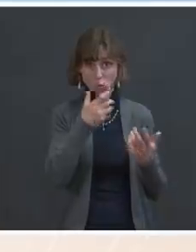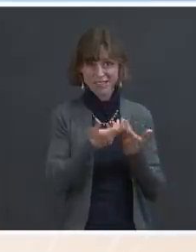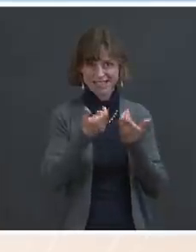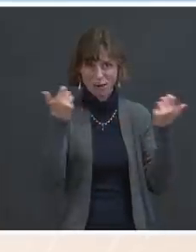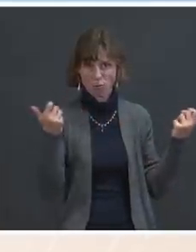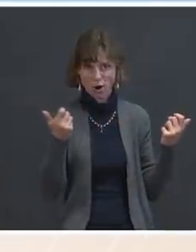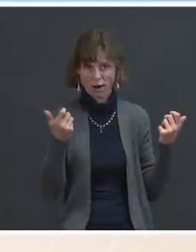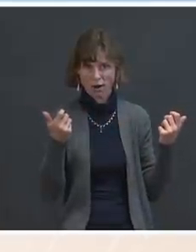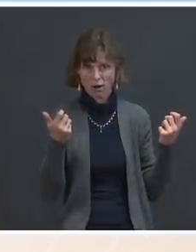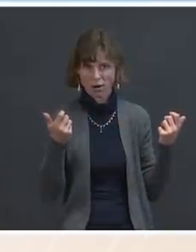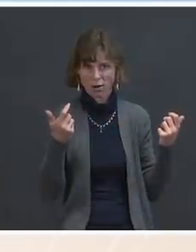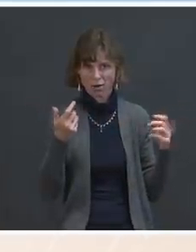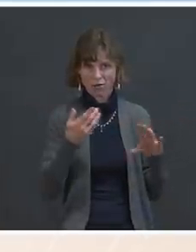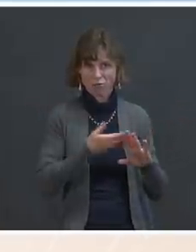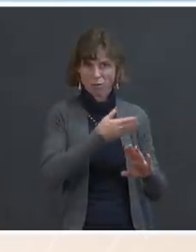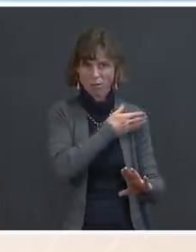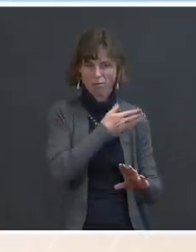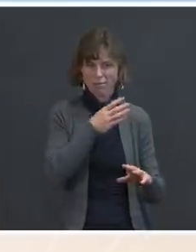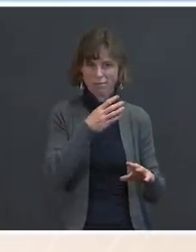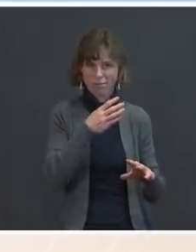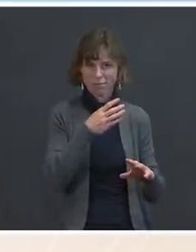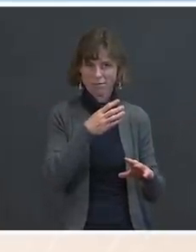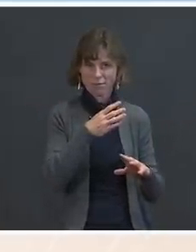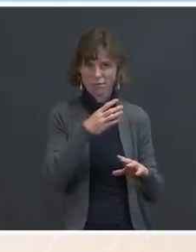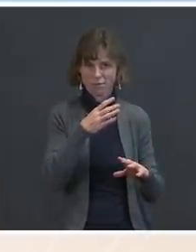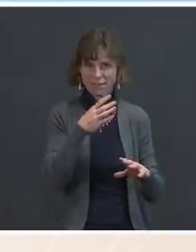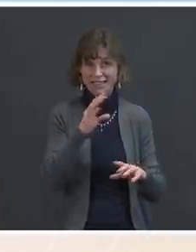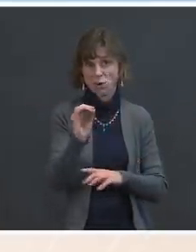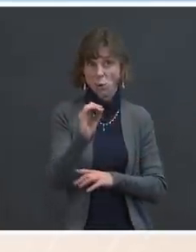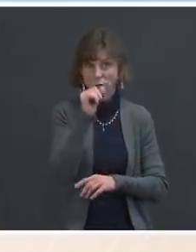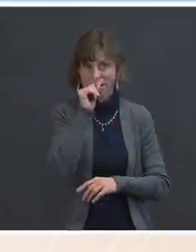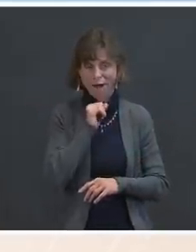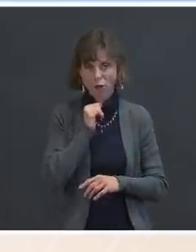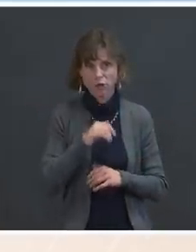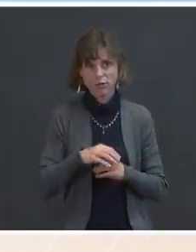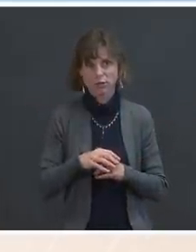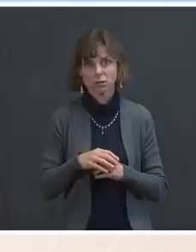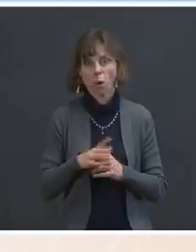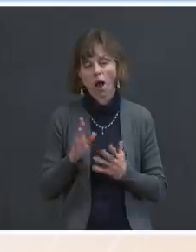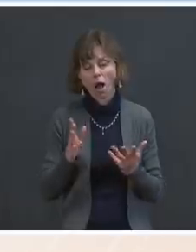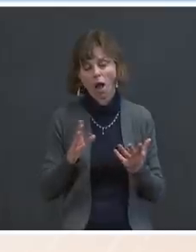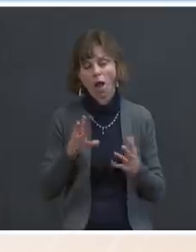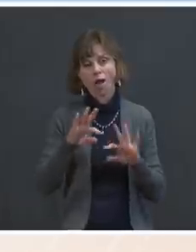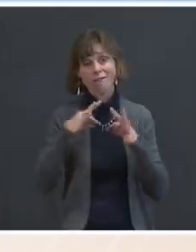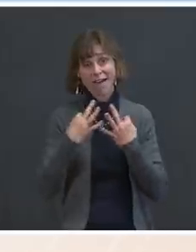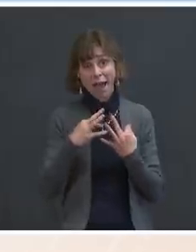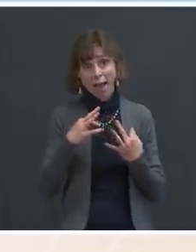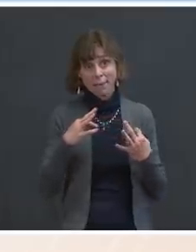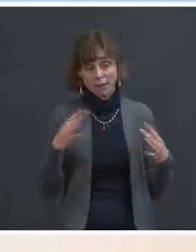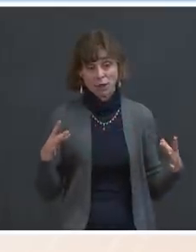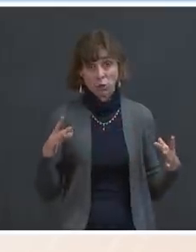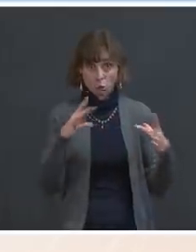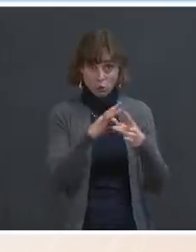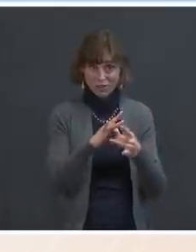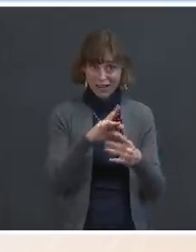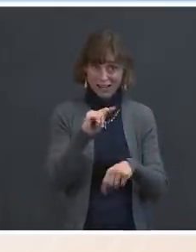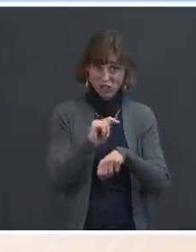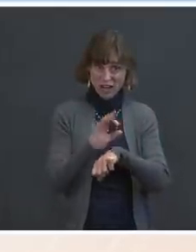Ambassador Jacobson: Well, that certainly -- The Press: Outside of the immigration task force. Ambassador Jacobson: Outside of the Family Reunification Task Force that was created, which is exactly to do that?